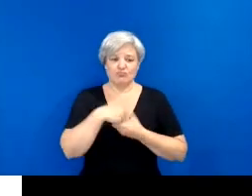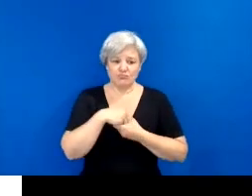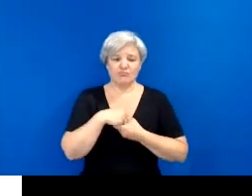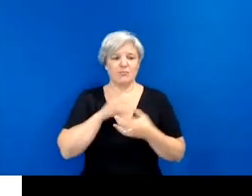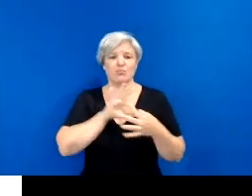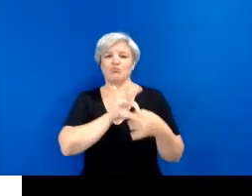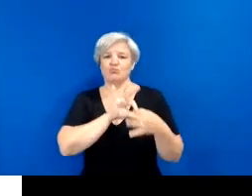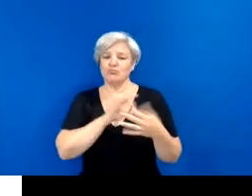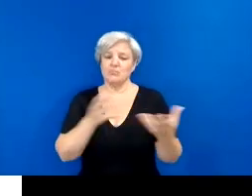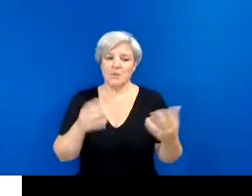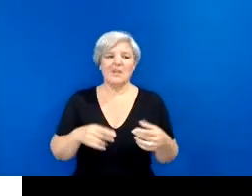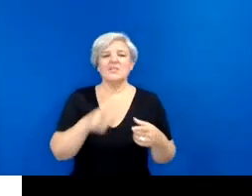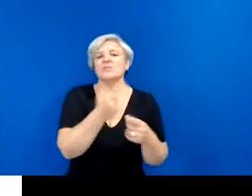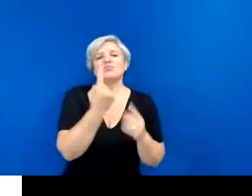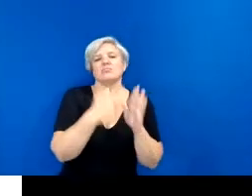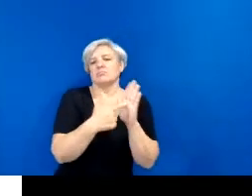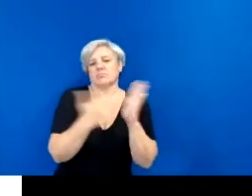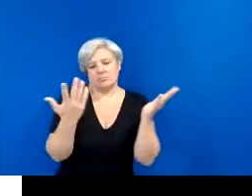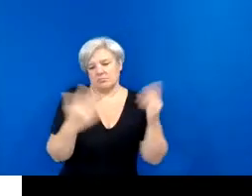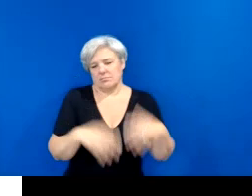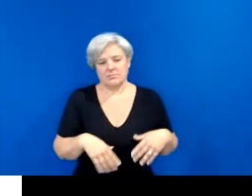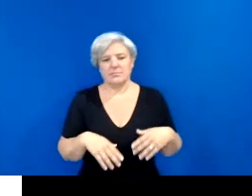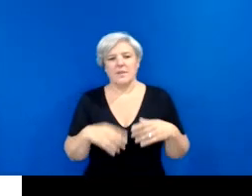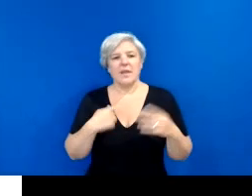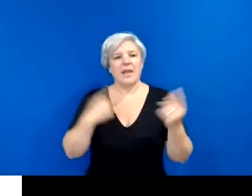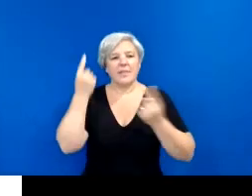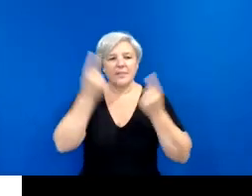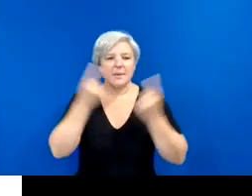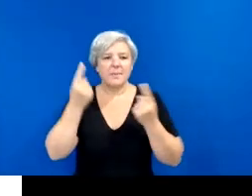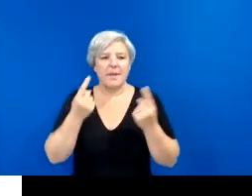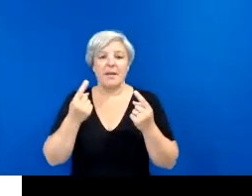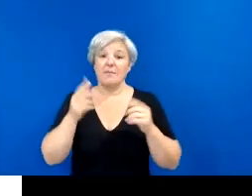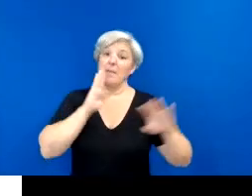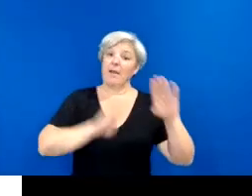So this is just one example, students and think about this being in biology, right?